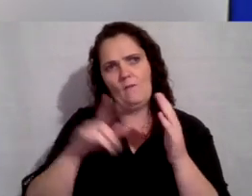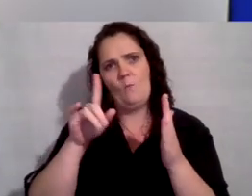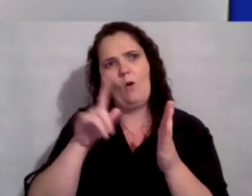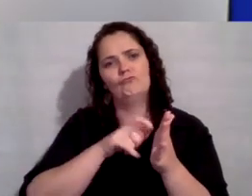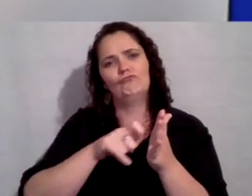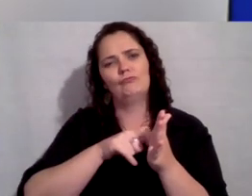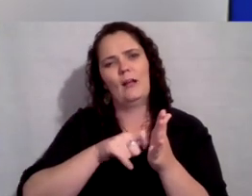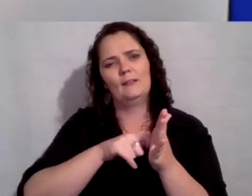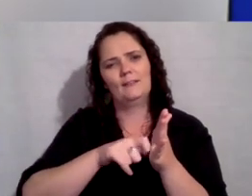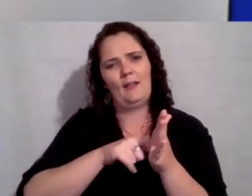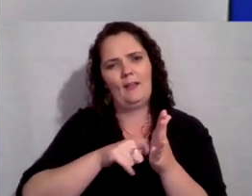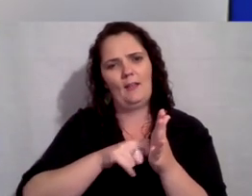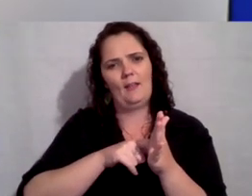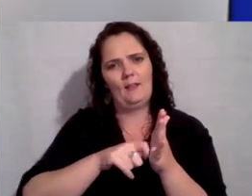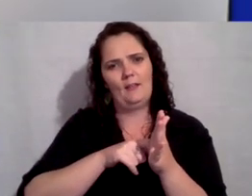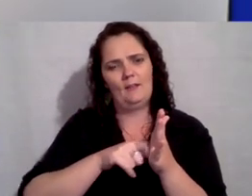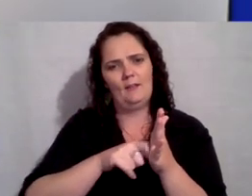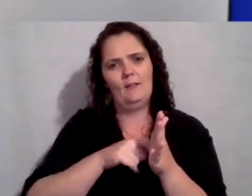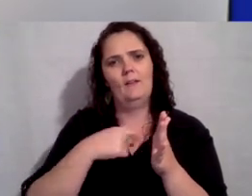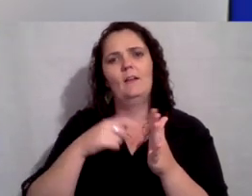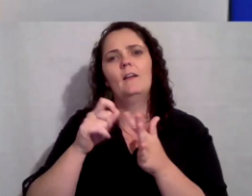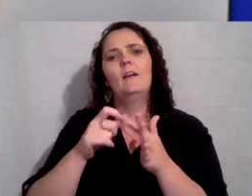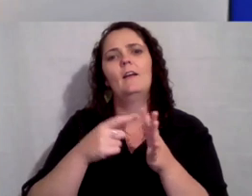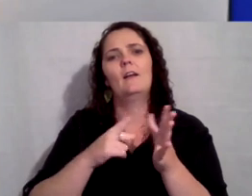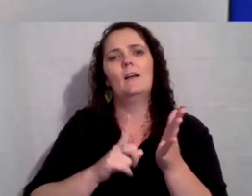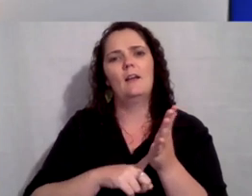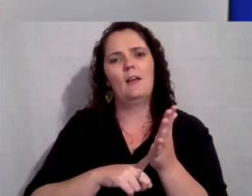remind you of a term or introduce you to a term called the palimpsest,